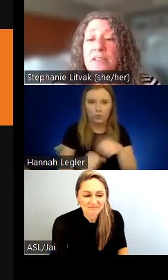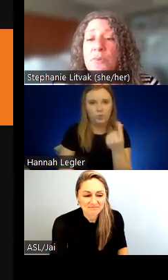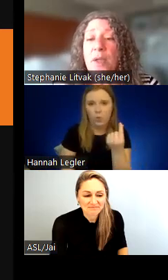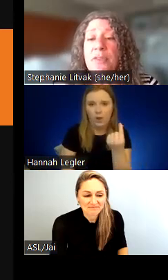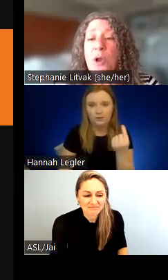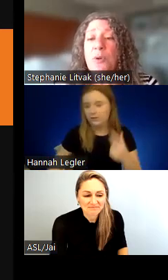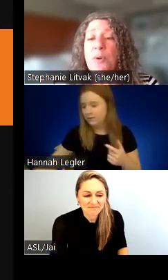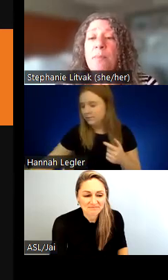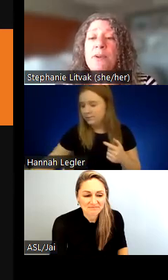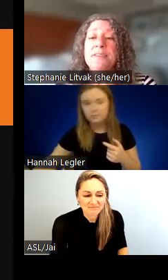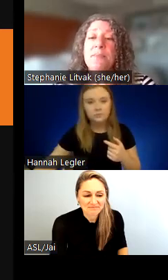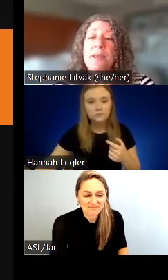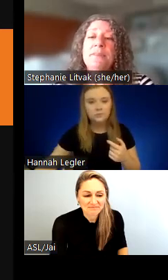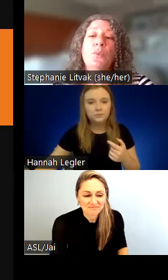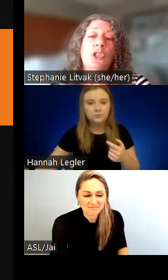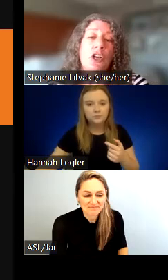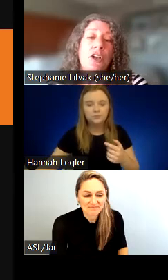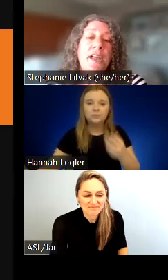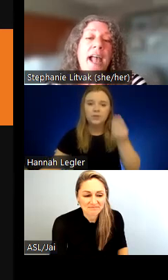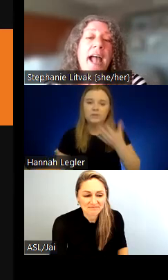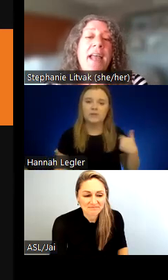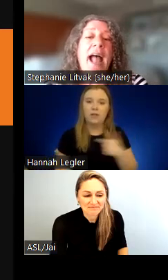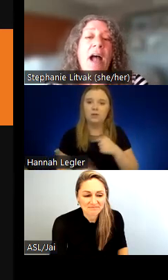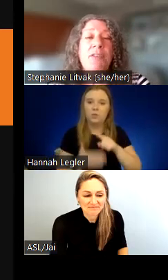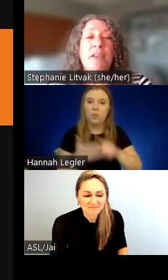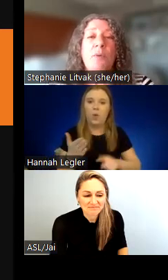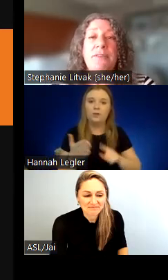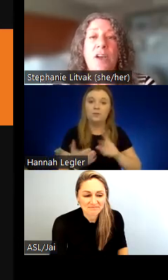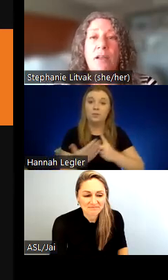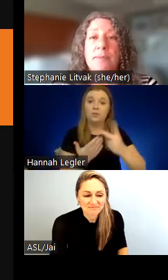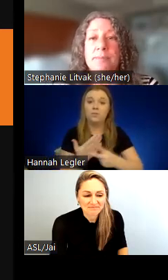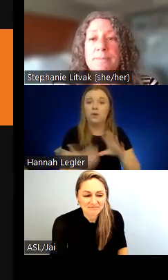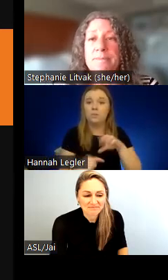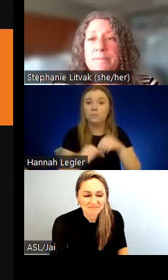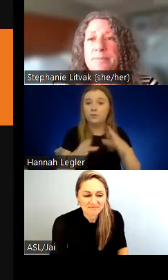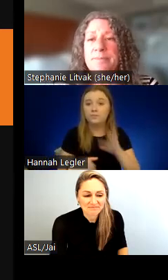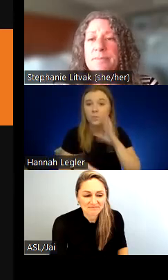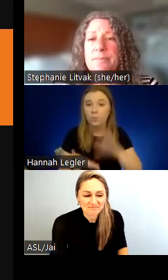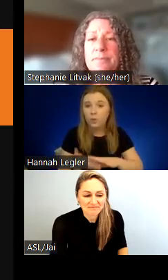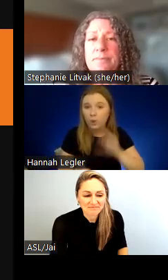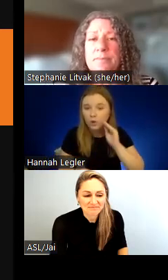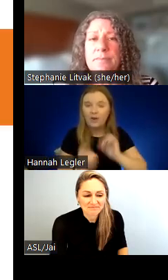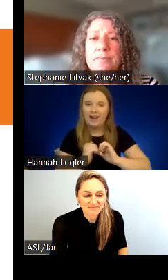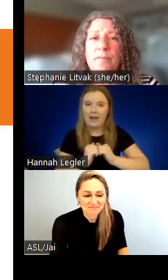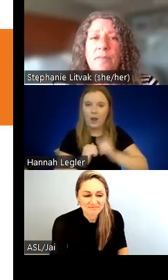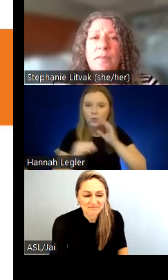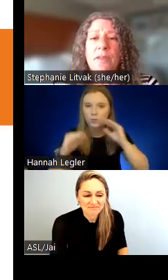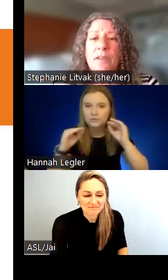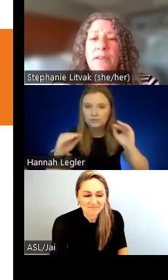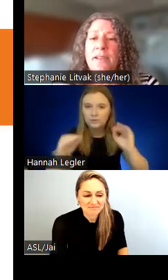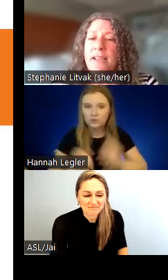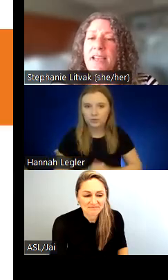Tell us what the program participants will learn and how they will be taught.